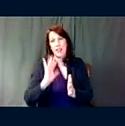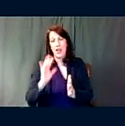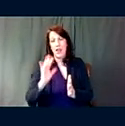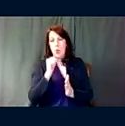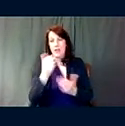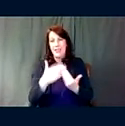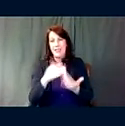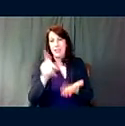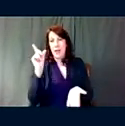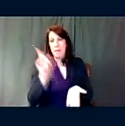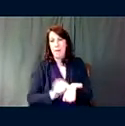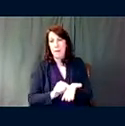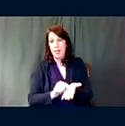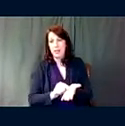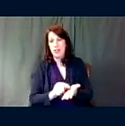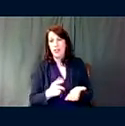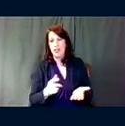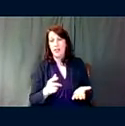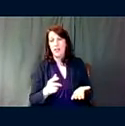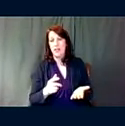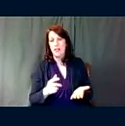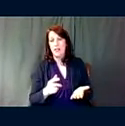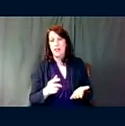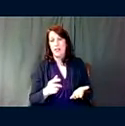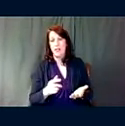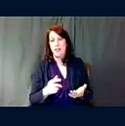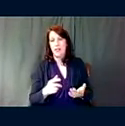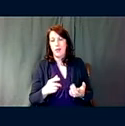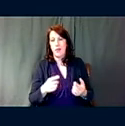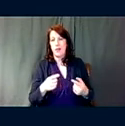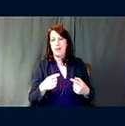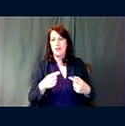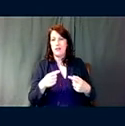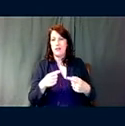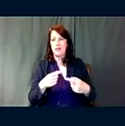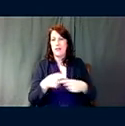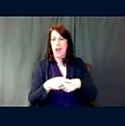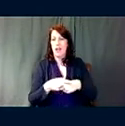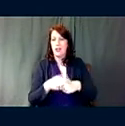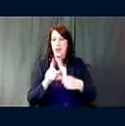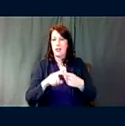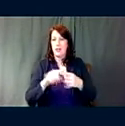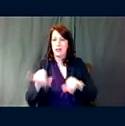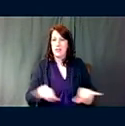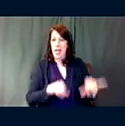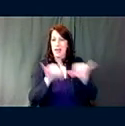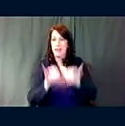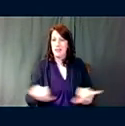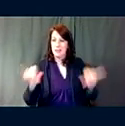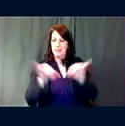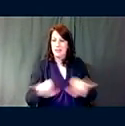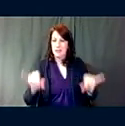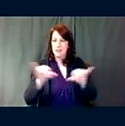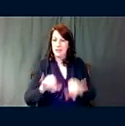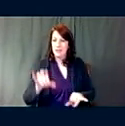I WAS SAYING PUBLISHED BECAUSE IT WAS, YOU KNOW, CONTRARY TO WHAT THE STATUS QUO WAS AT THE TIME. I'M TALKING ABOUT EARLY 2000